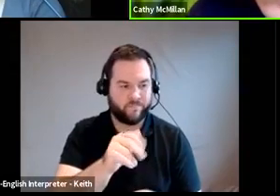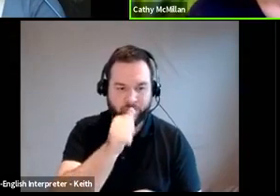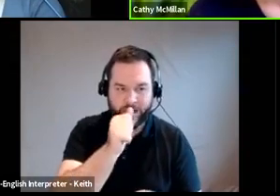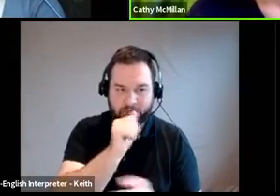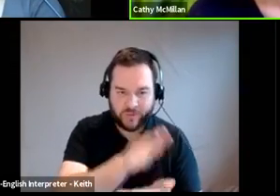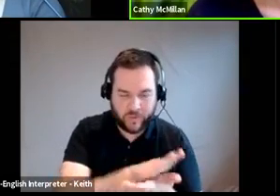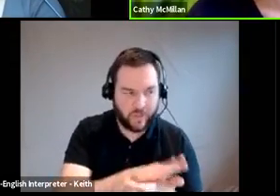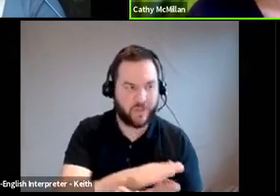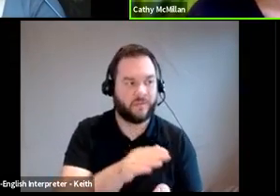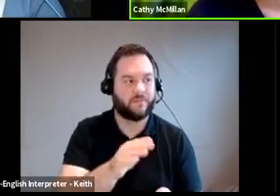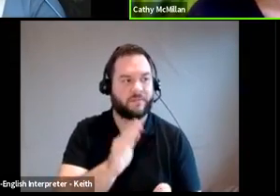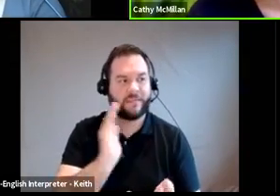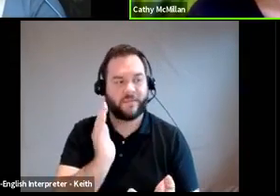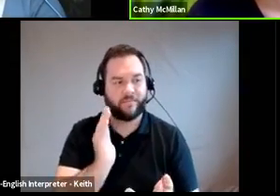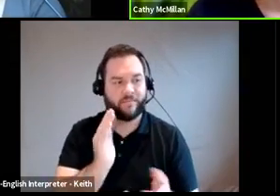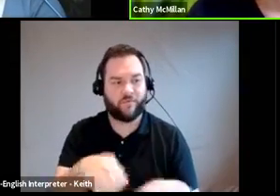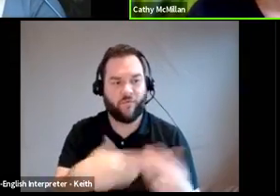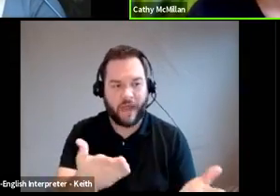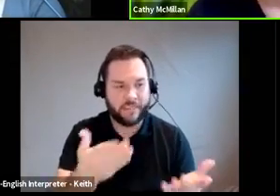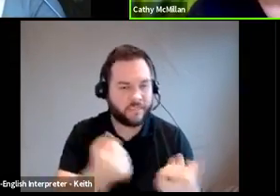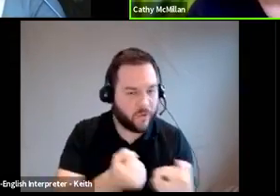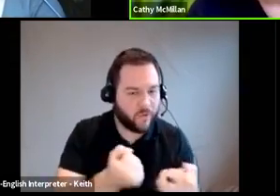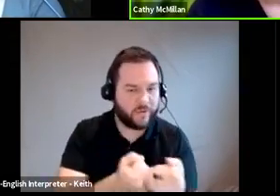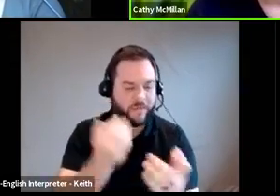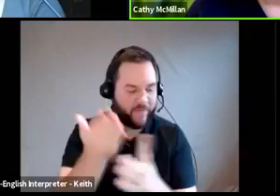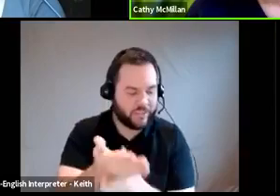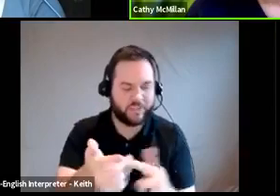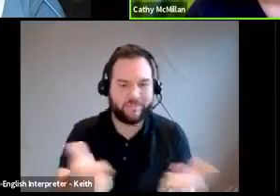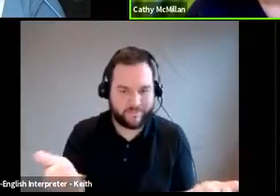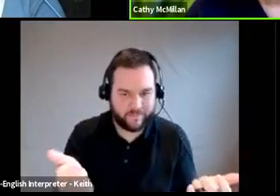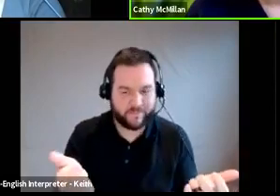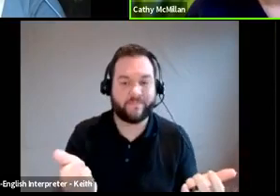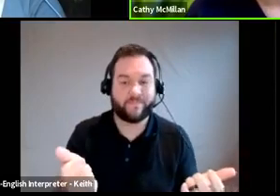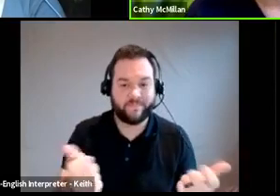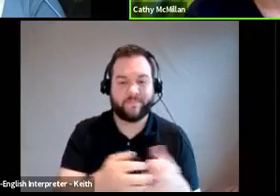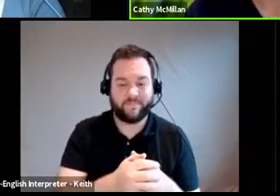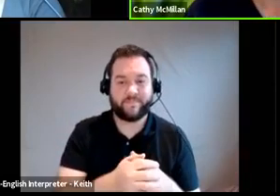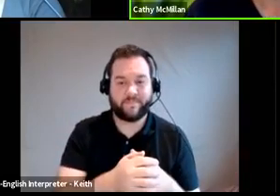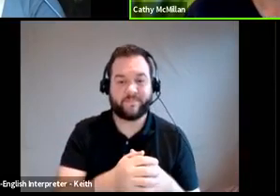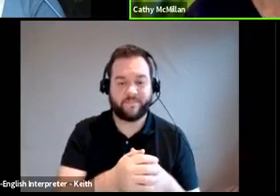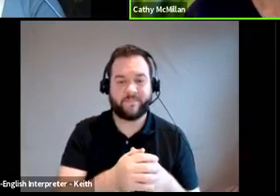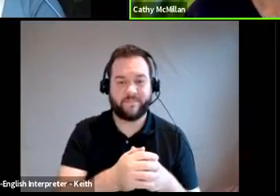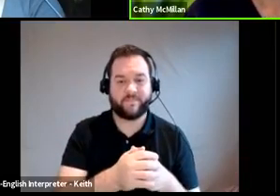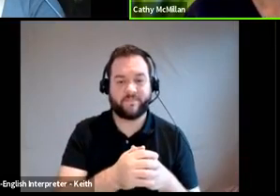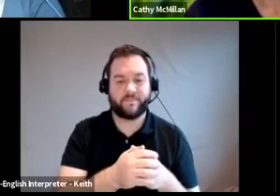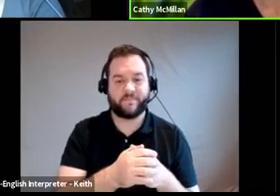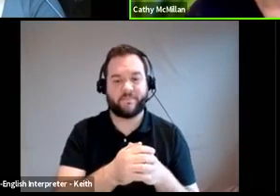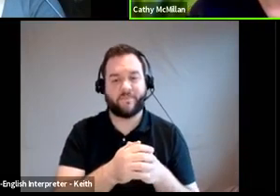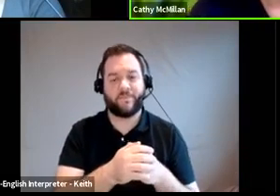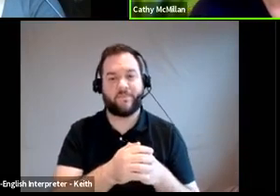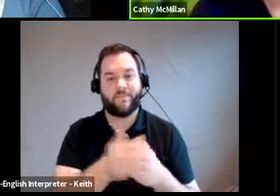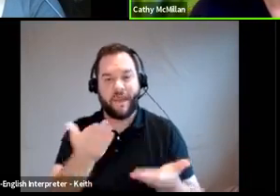like being in a private school. , having interns having intervention like you wouldn't believe.